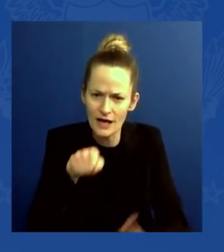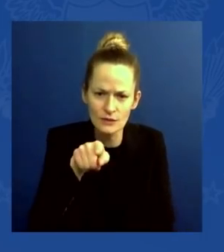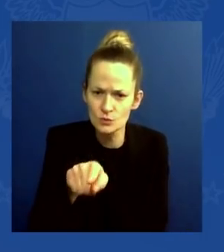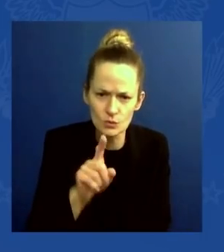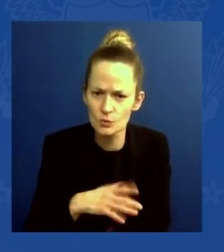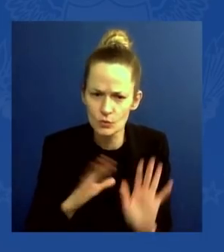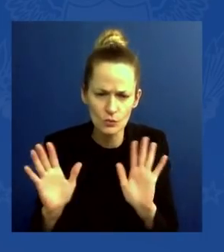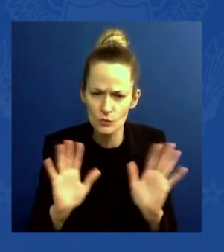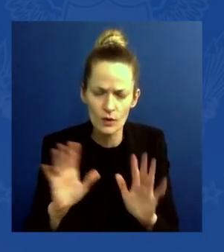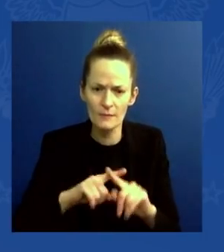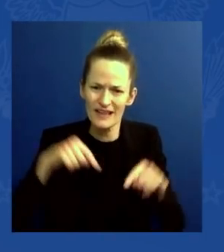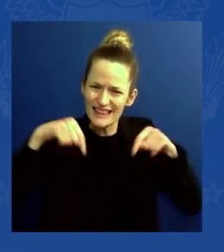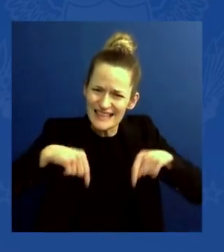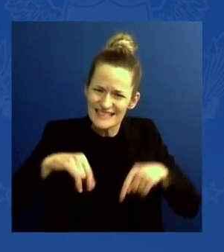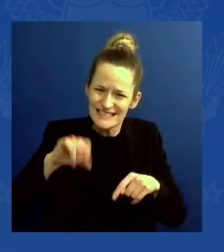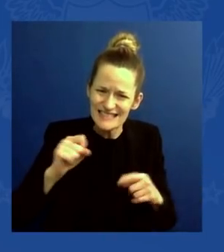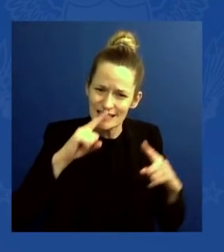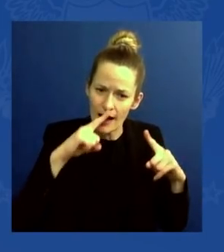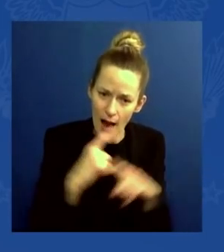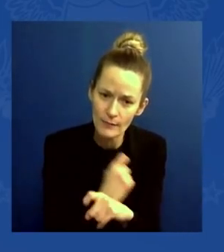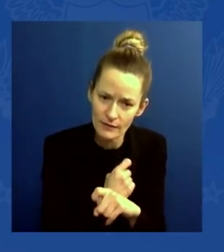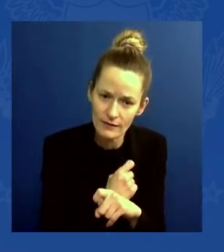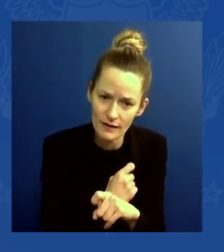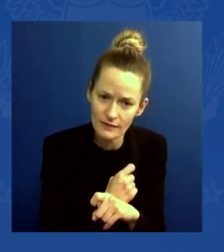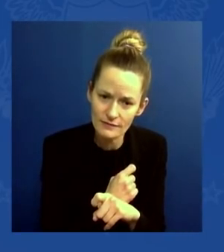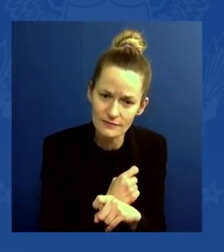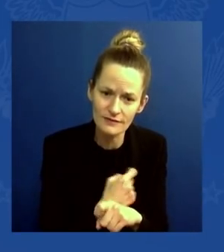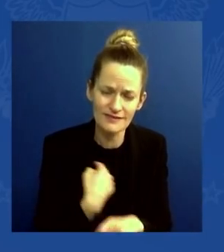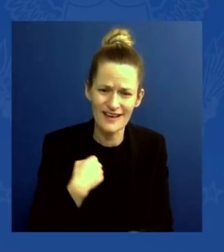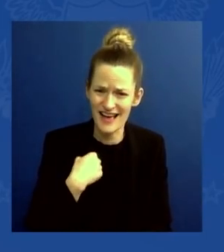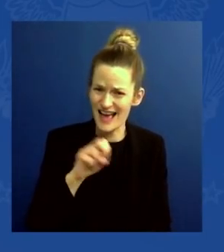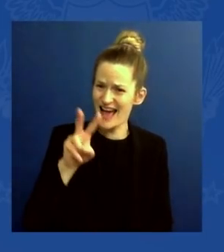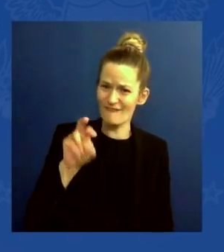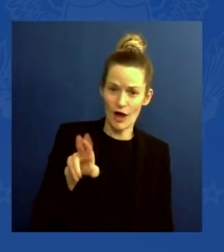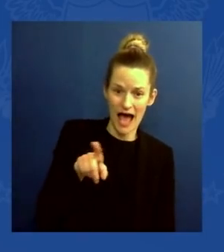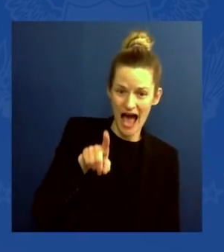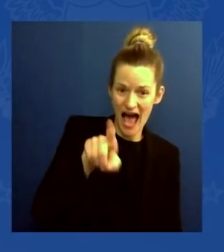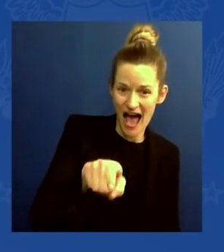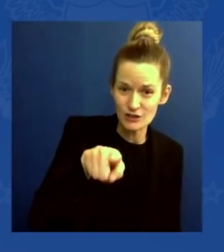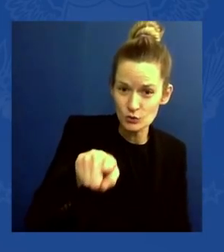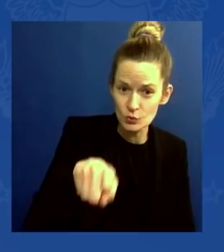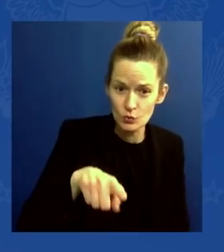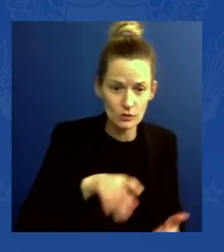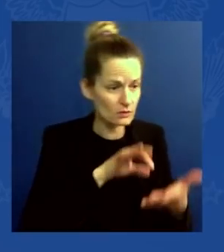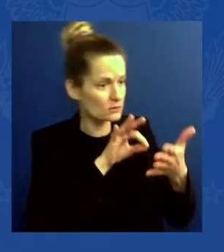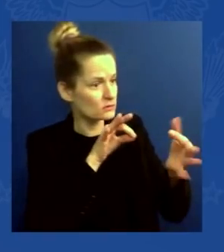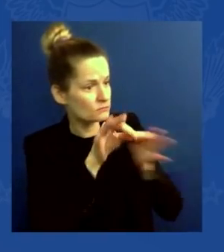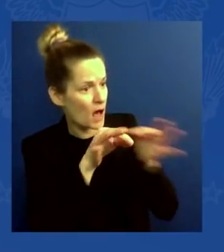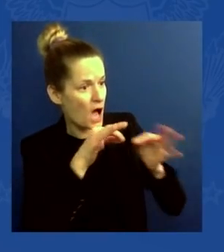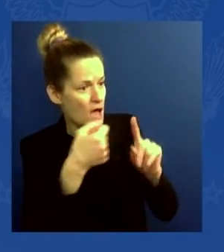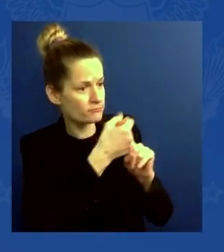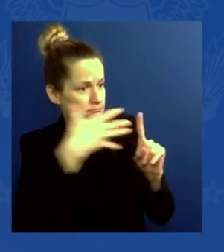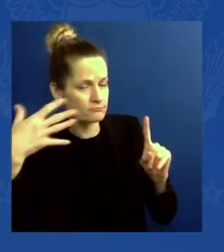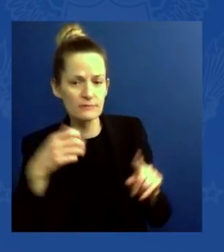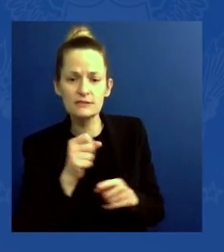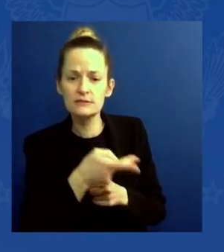Okay? "Lots of luck in your senior year," as my coach used to say. But -- but I sincerely mean it.